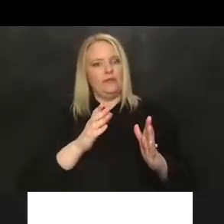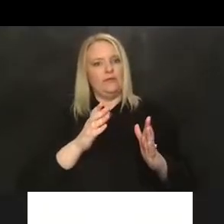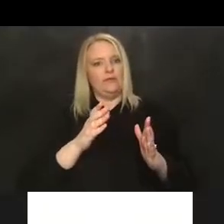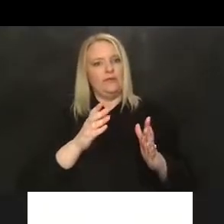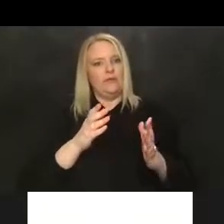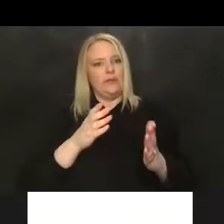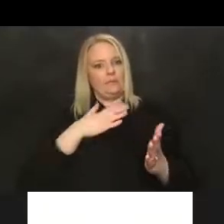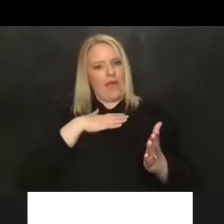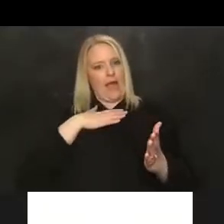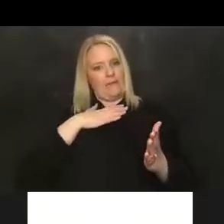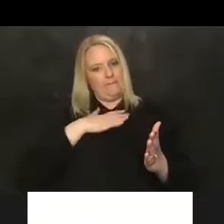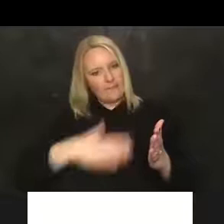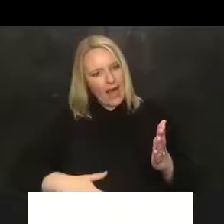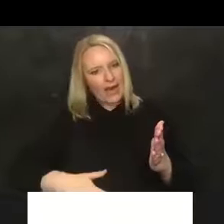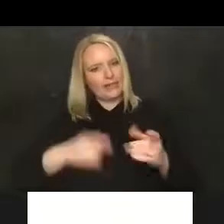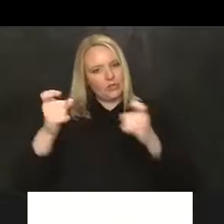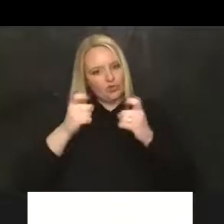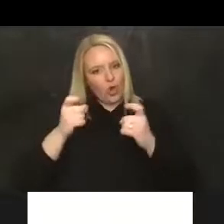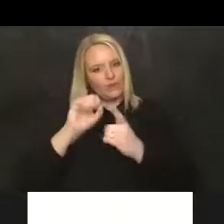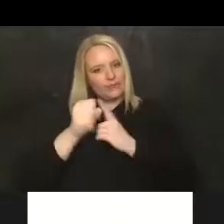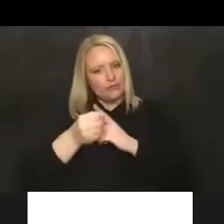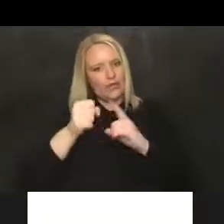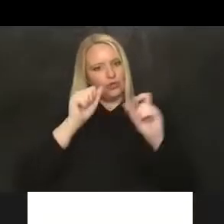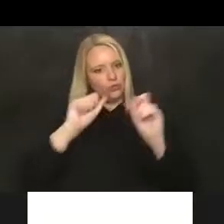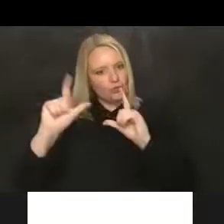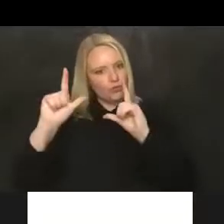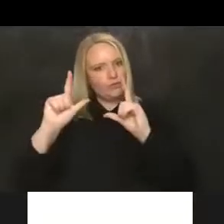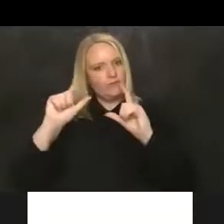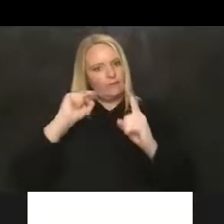my body, and I thought that was just like the strangest, queerest thing - in the other sense